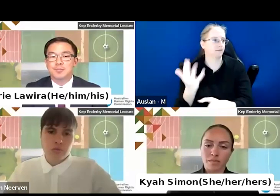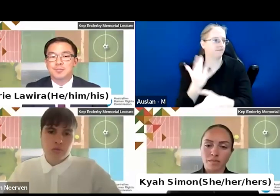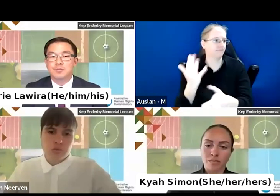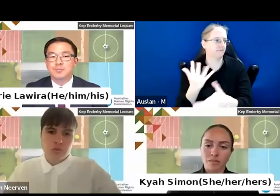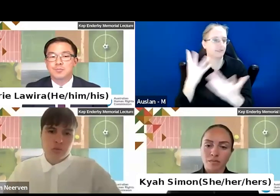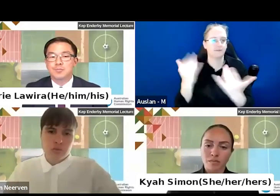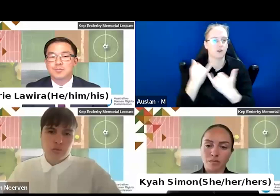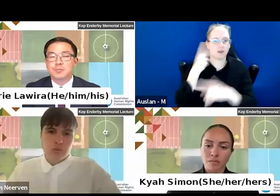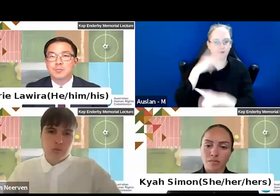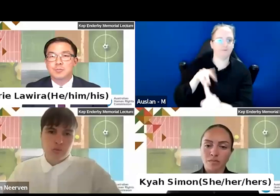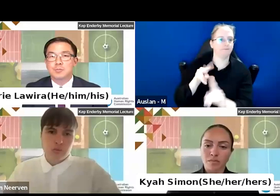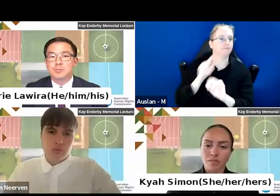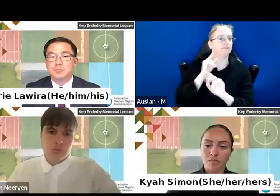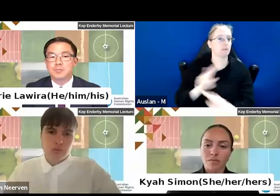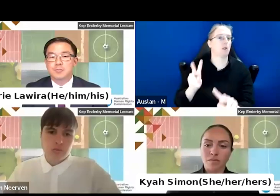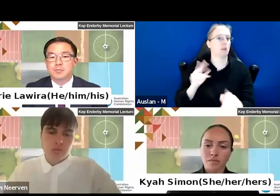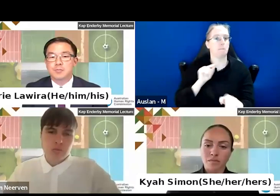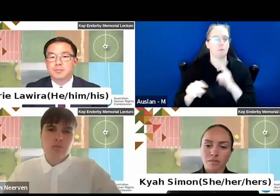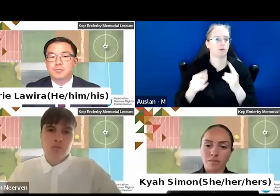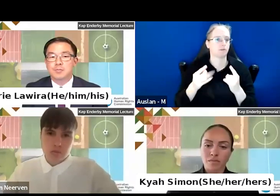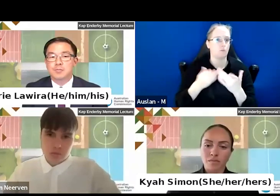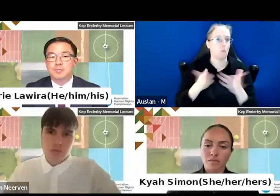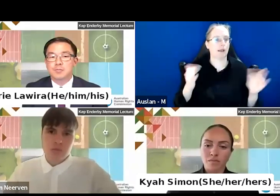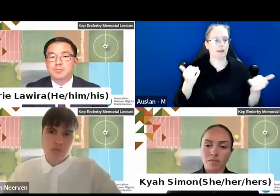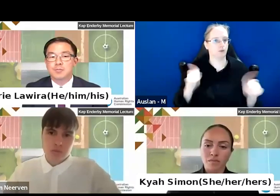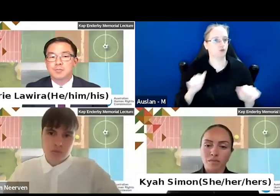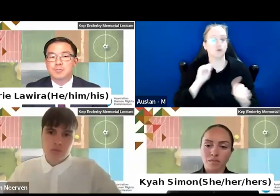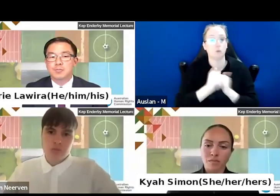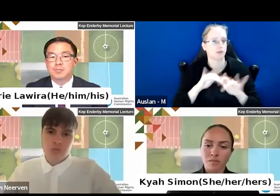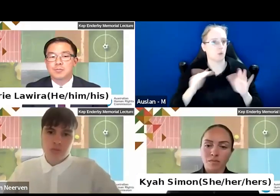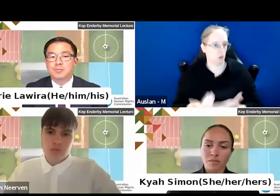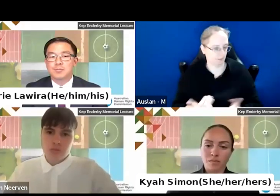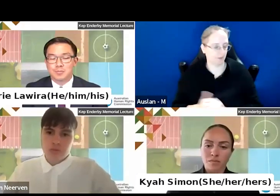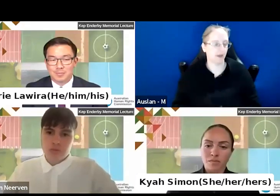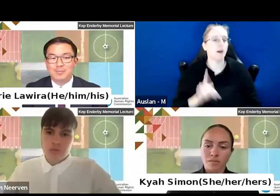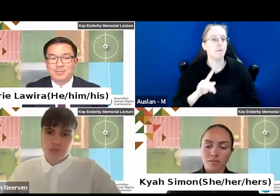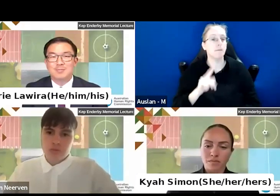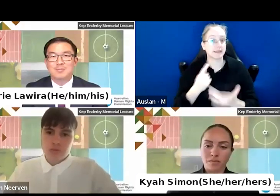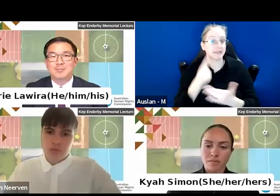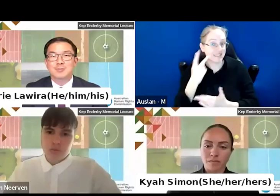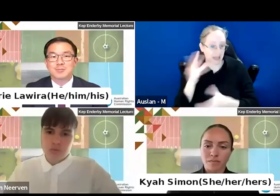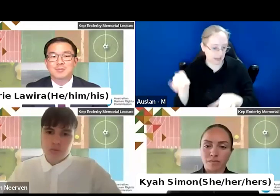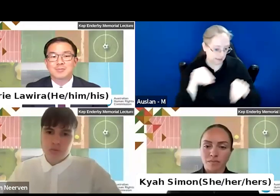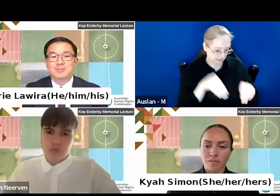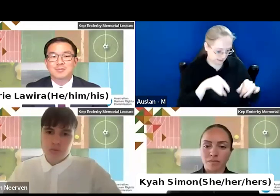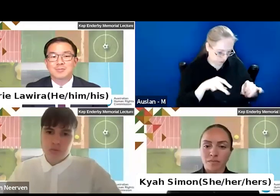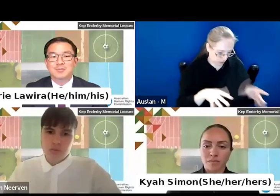it's one of the most widely played sport. But seeing it in Australia, seeing the crowd, seeing the passion,